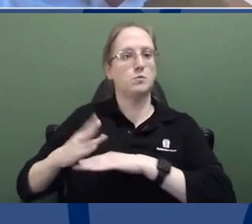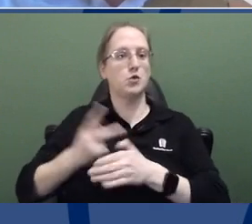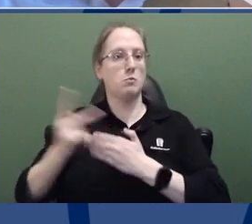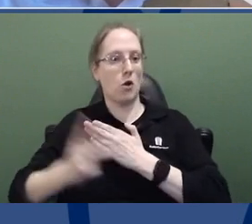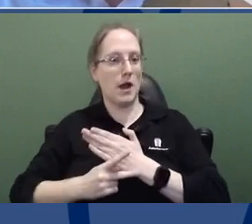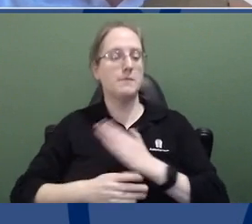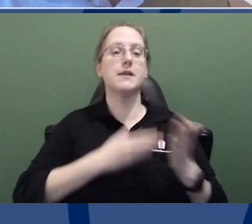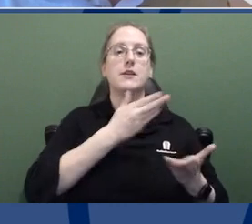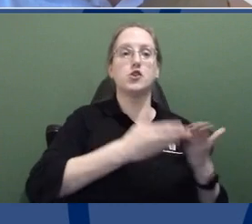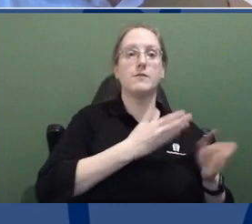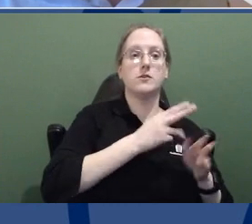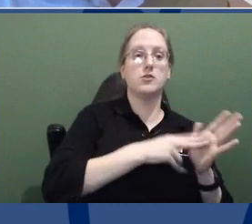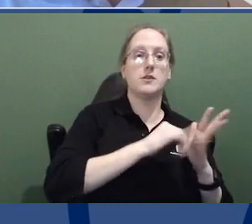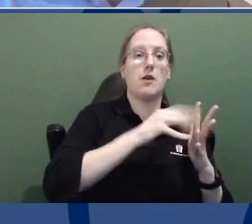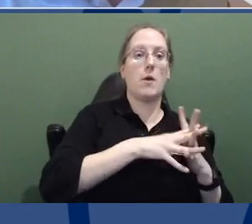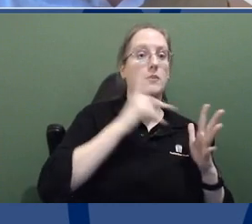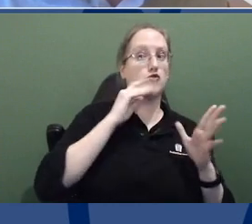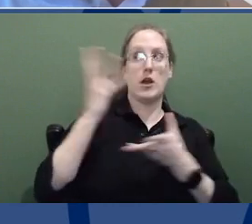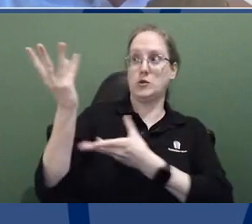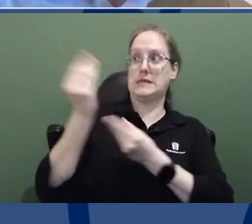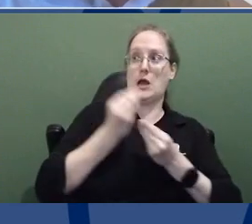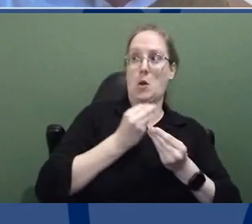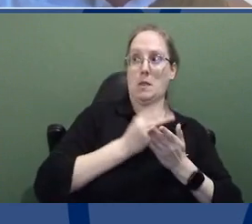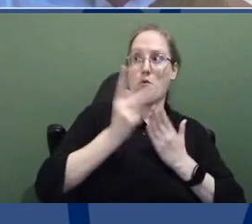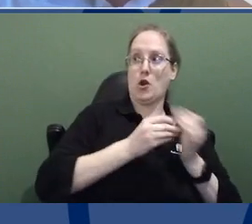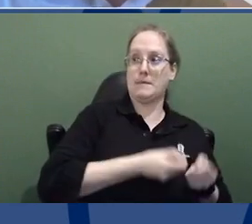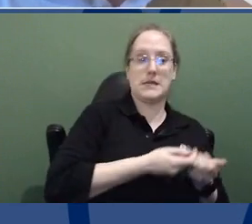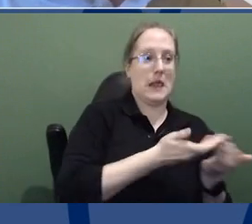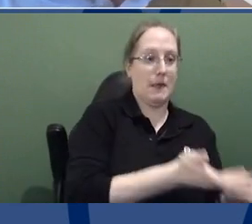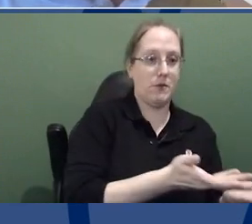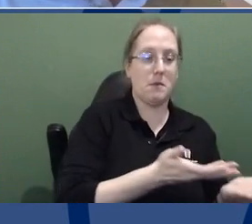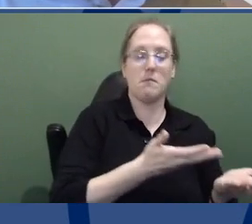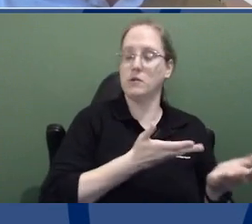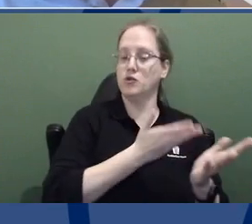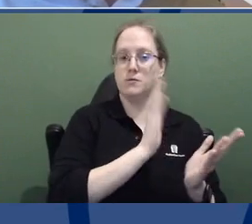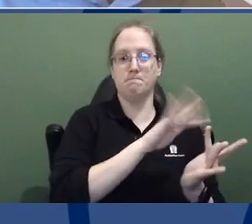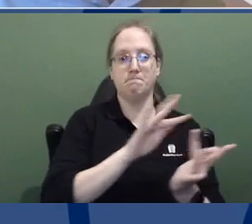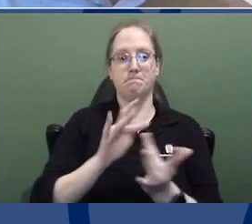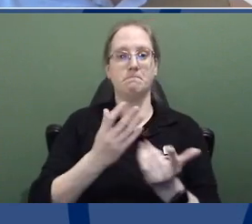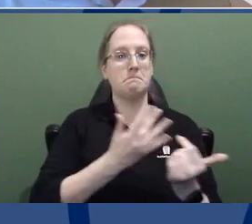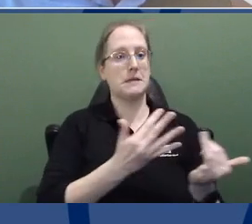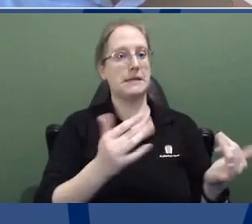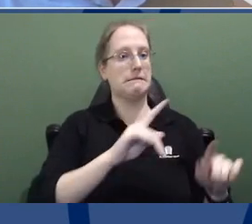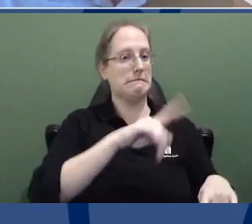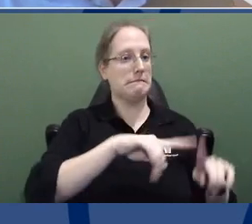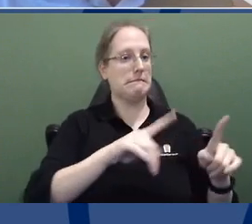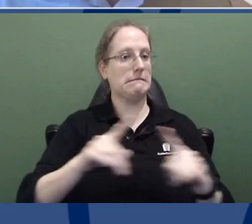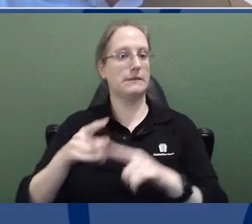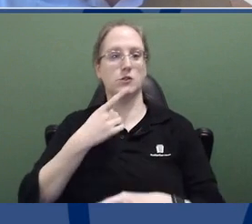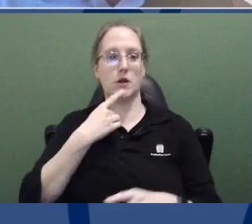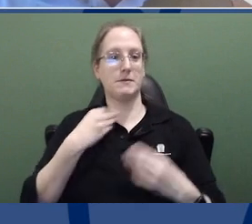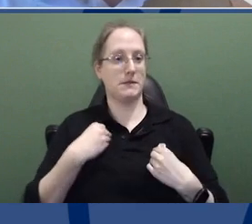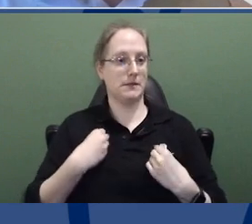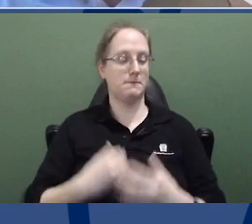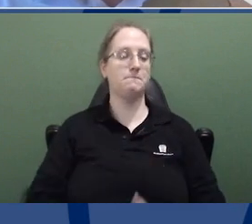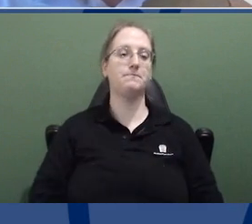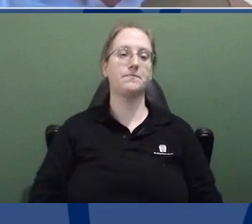programs across a broad range of businesses. So the purpose of these programs is to support